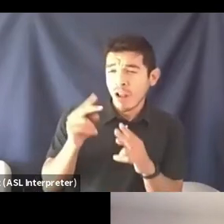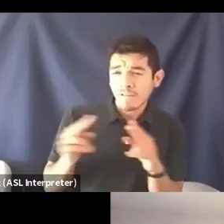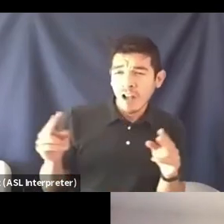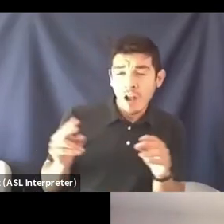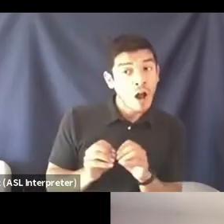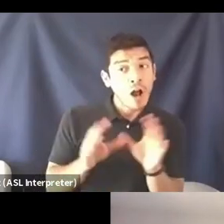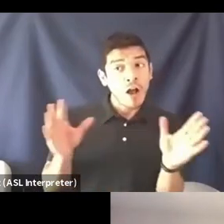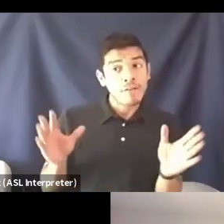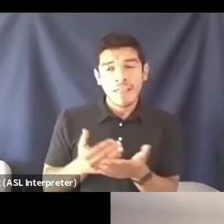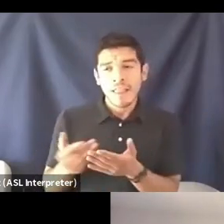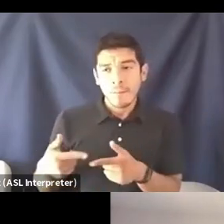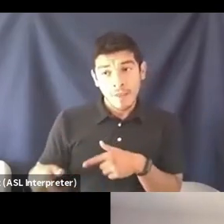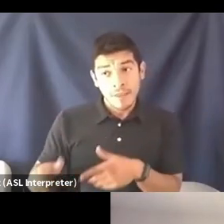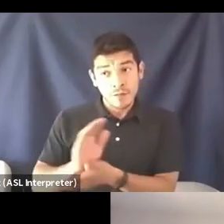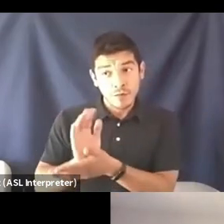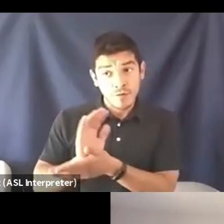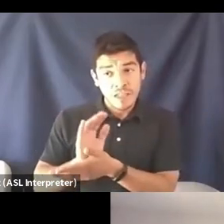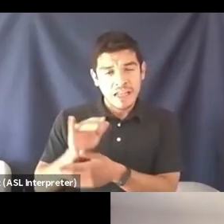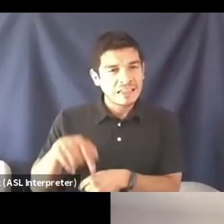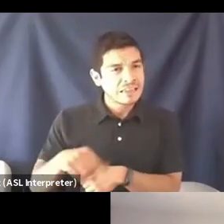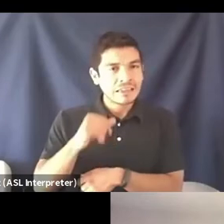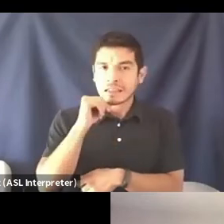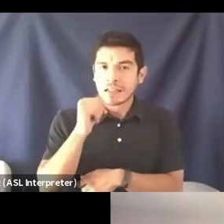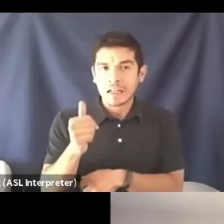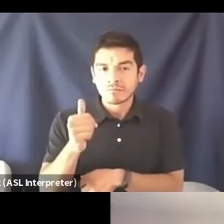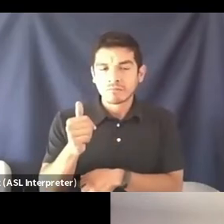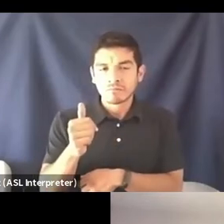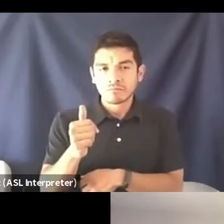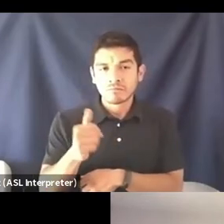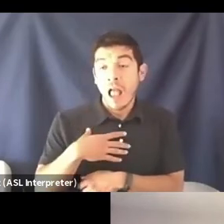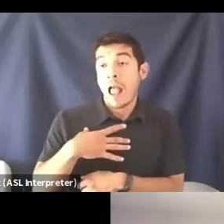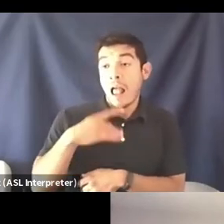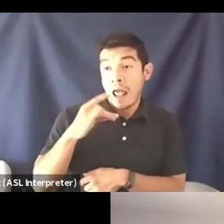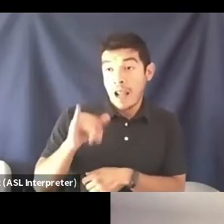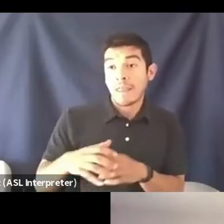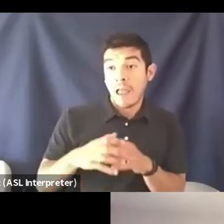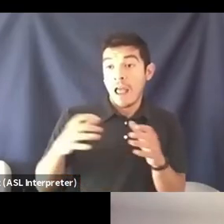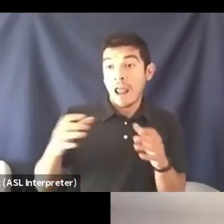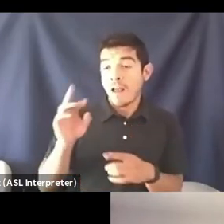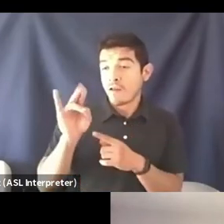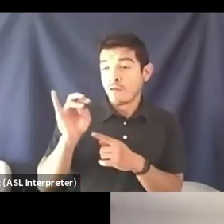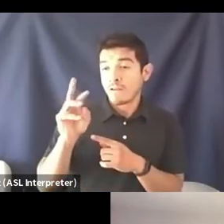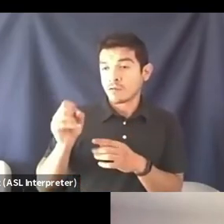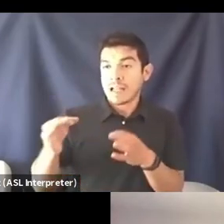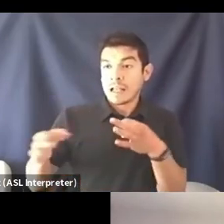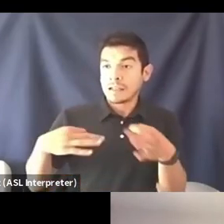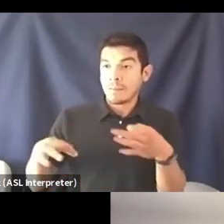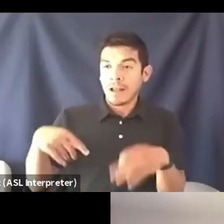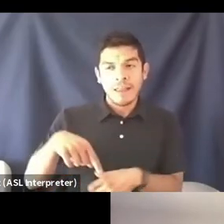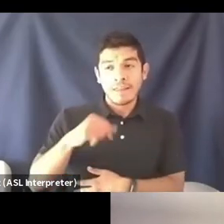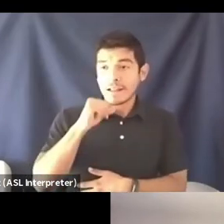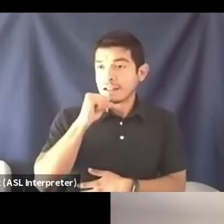of this film is that this is not, I like that a lot of the reviews have explained that this is not your typical